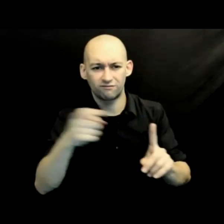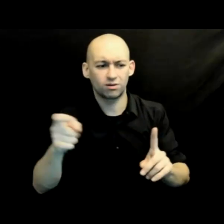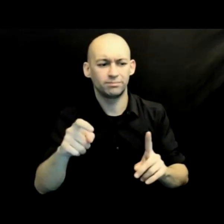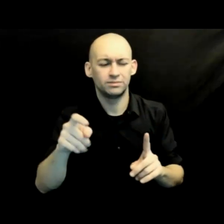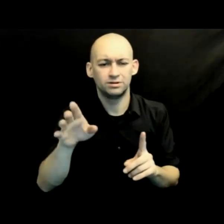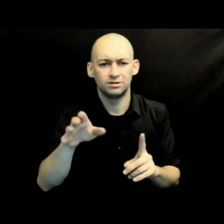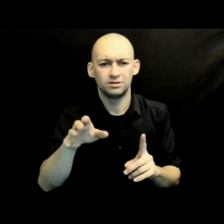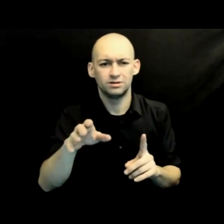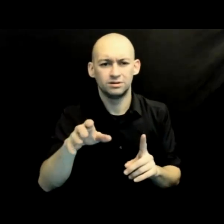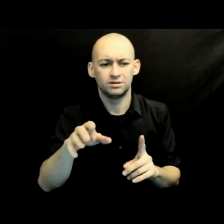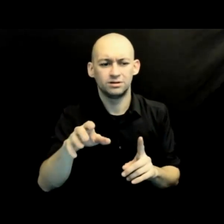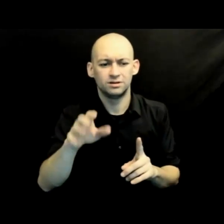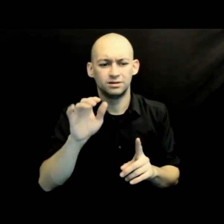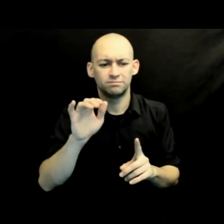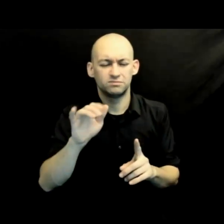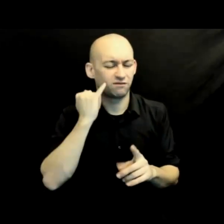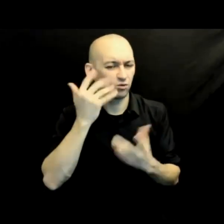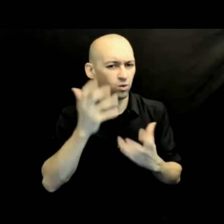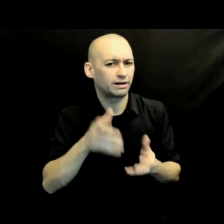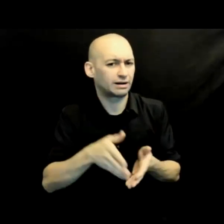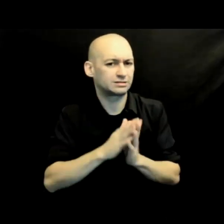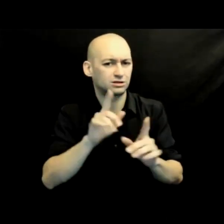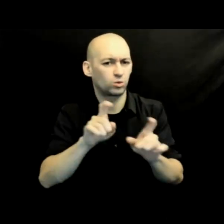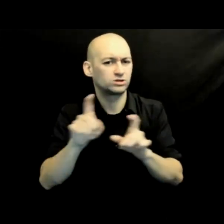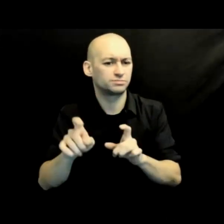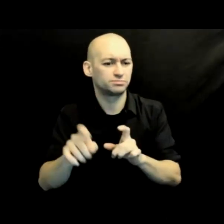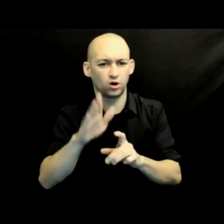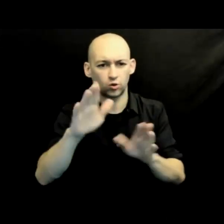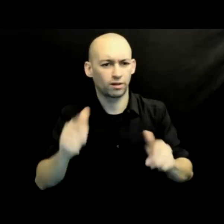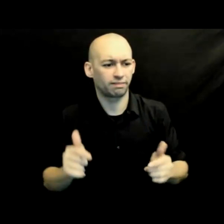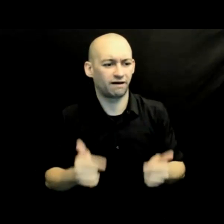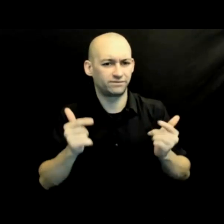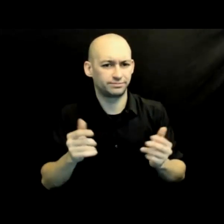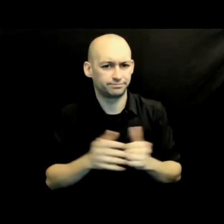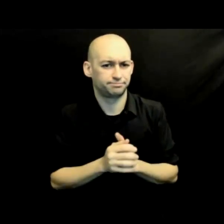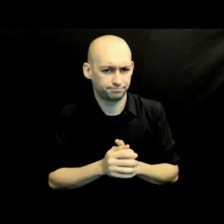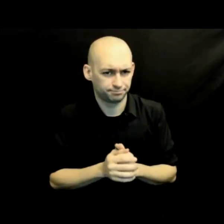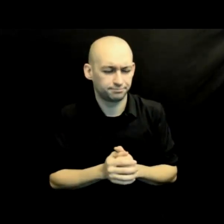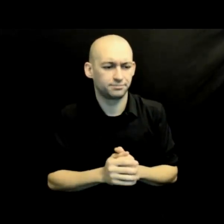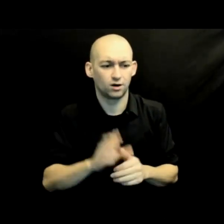and if you'd like to ask the question, you are, you are live Alright, awesome. Thank you so much,